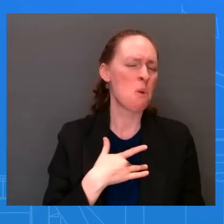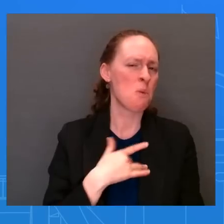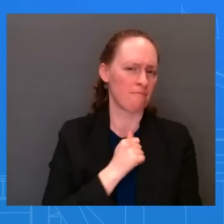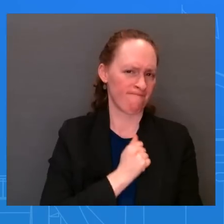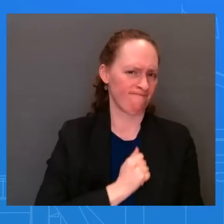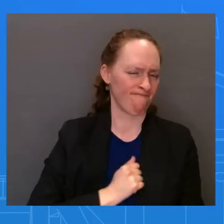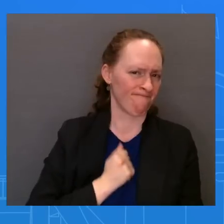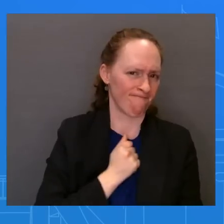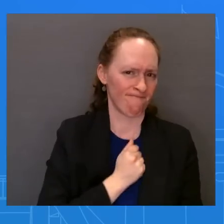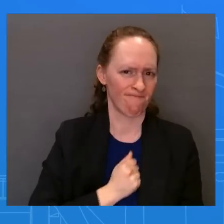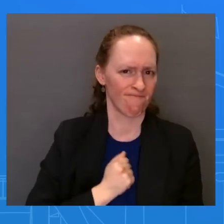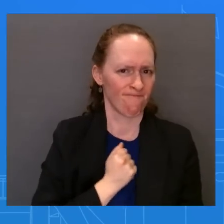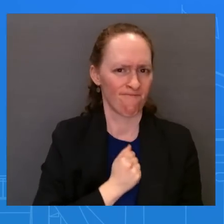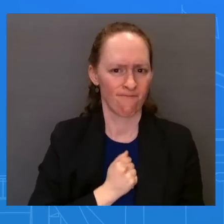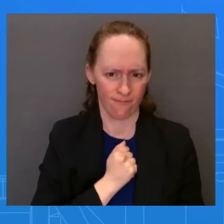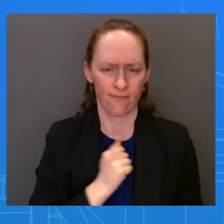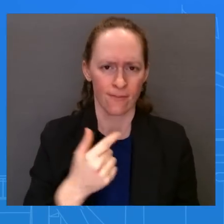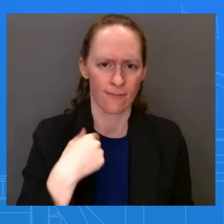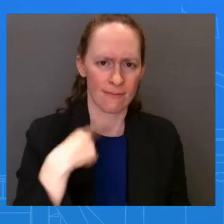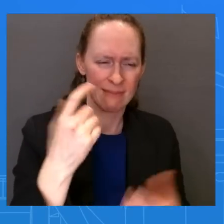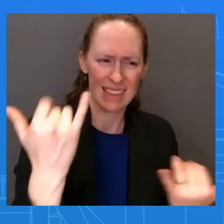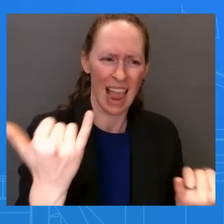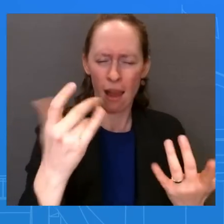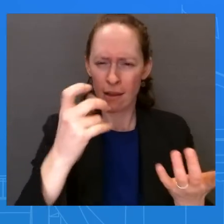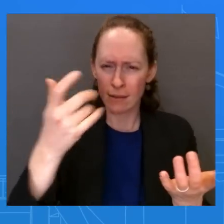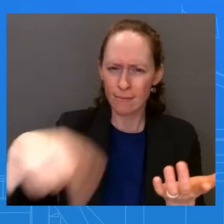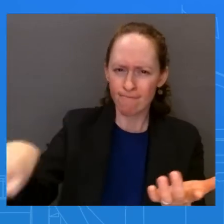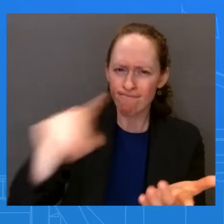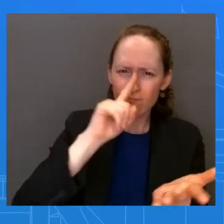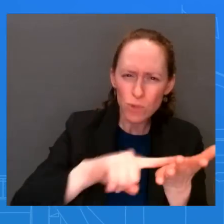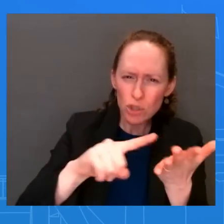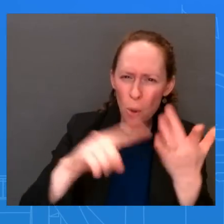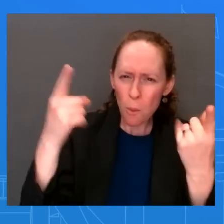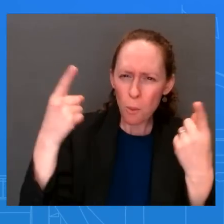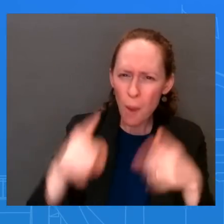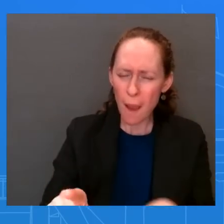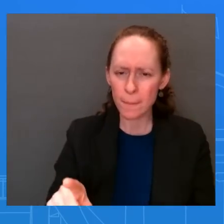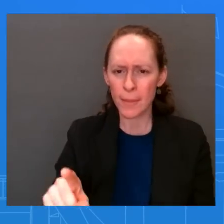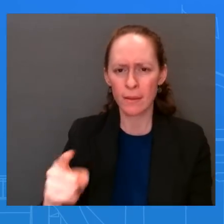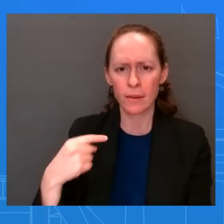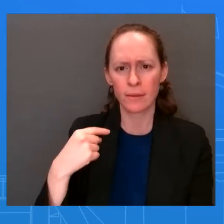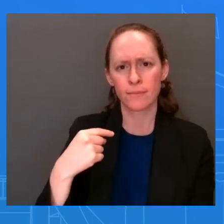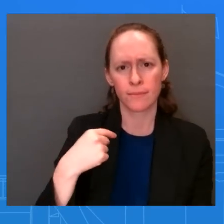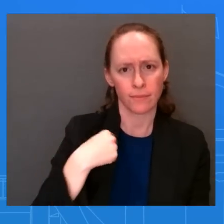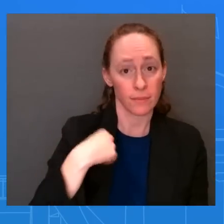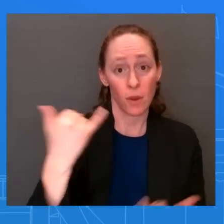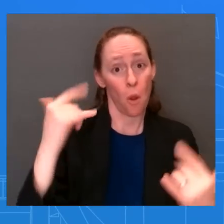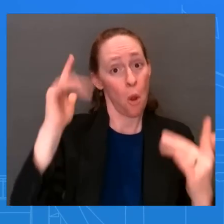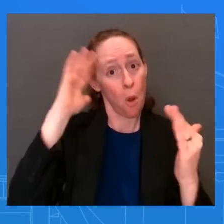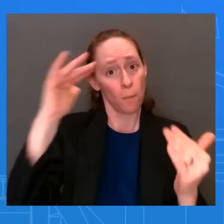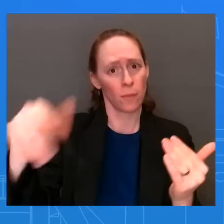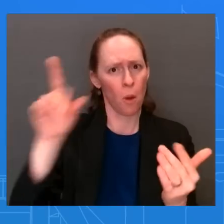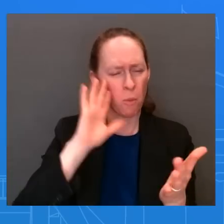will quickly bring the perpetrators to justice. And, of course, we condemn violence of any kind.